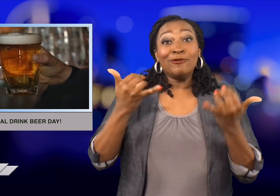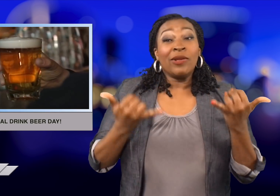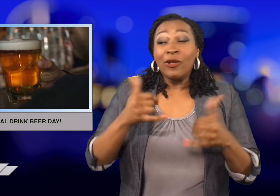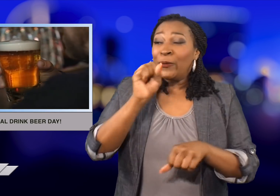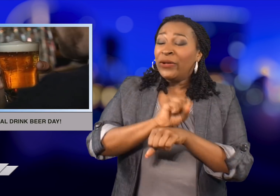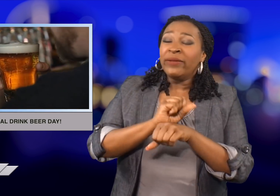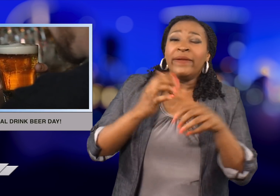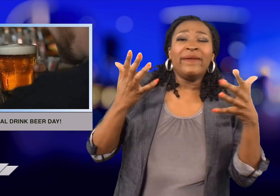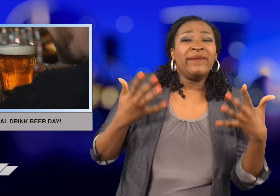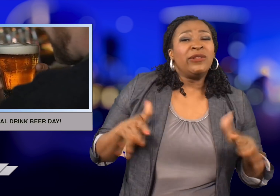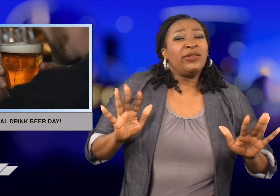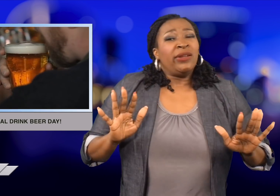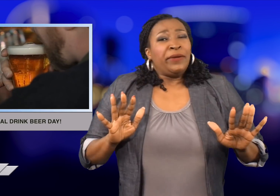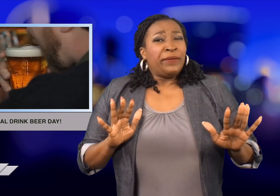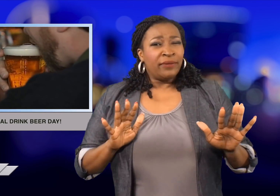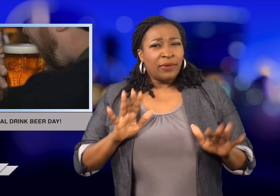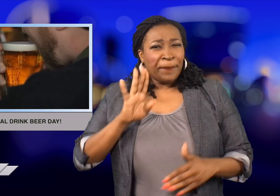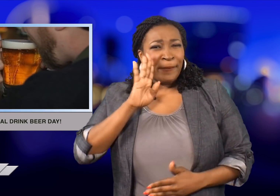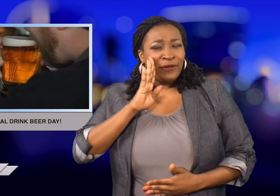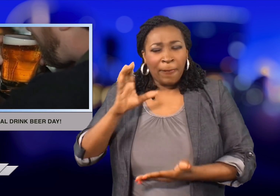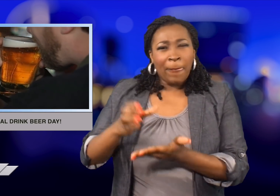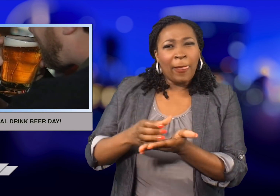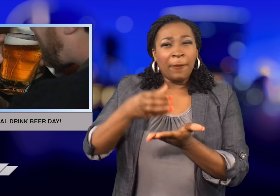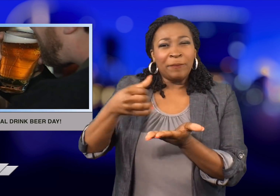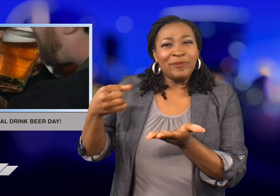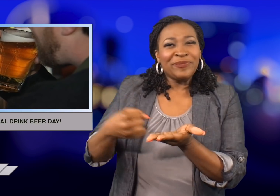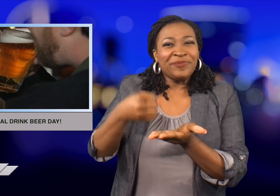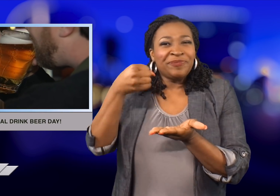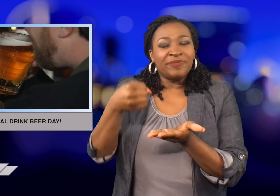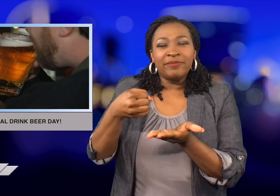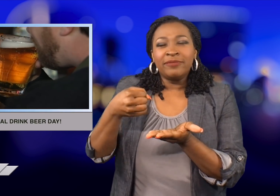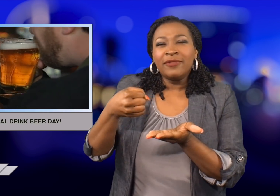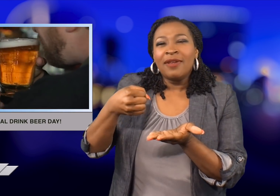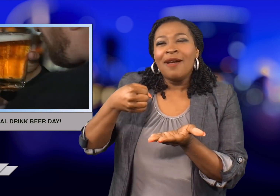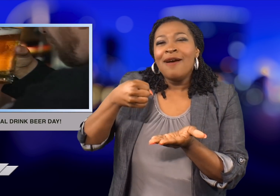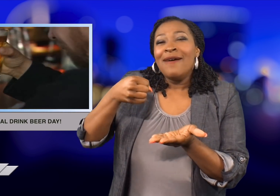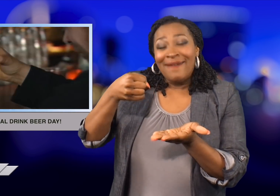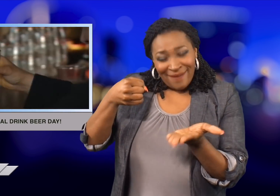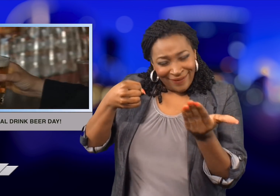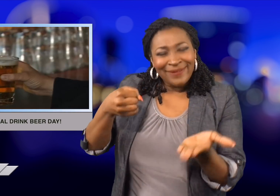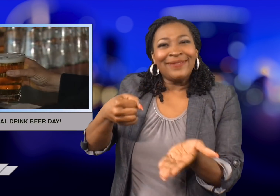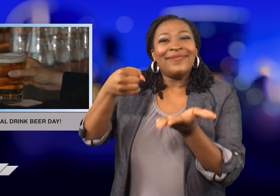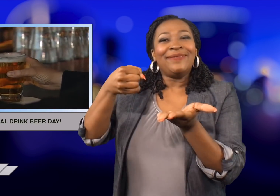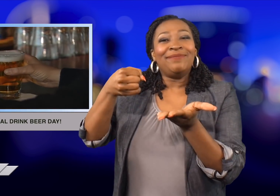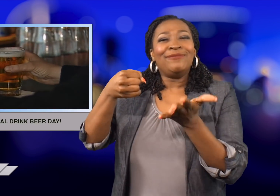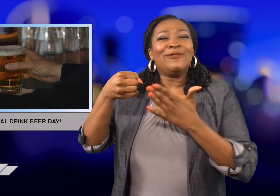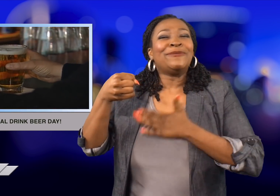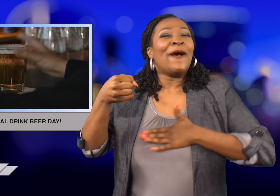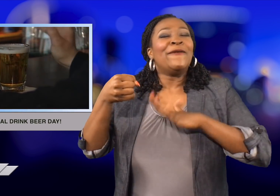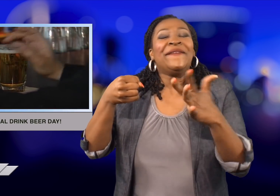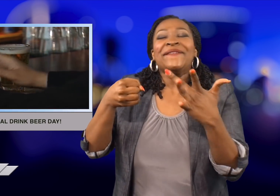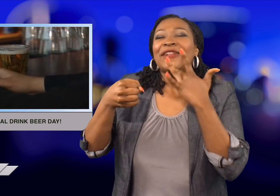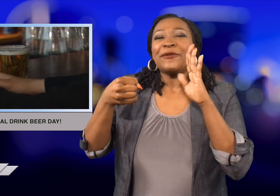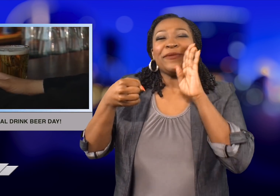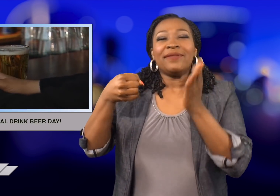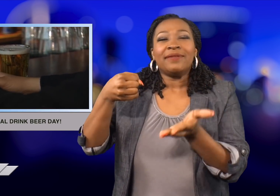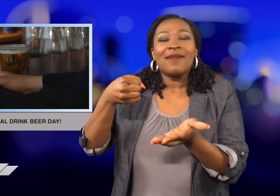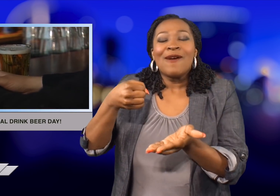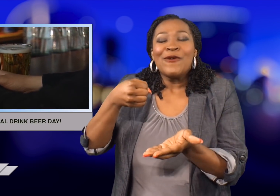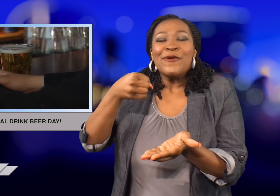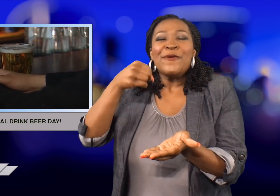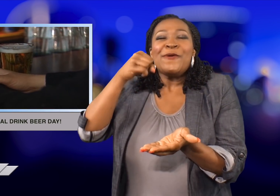So raise a glass and enjoy your favorite beer after work today.